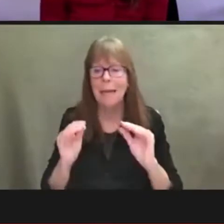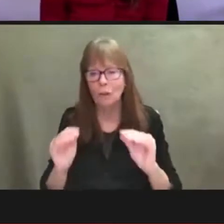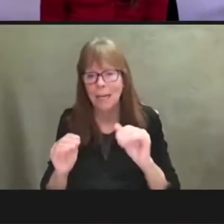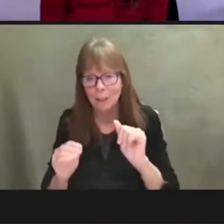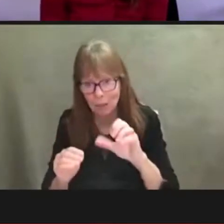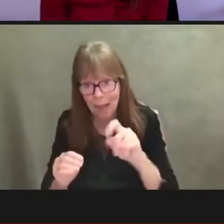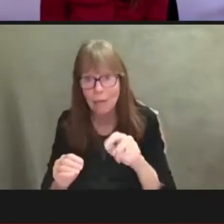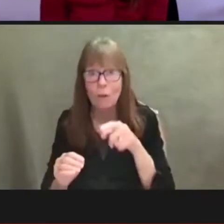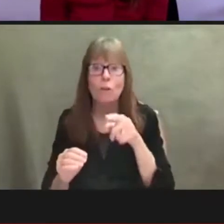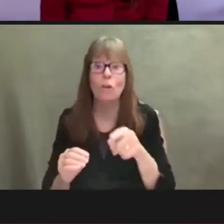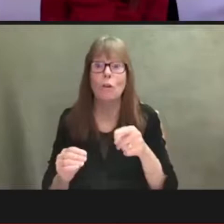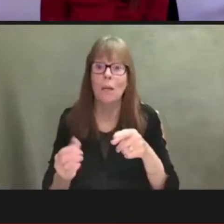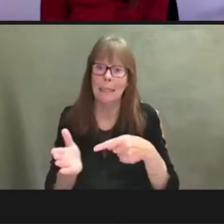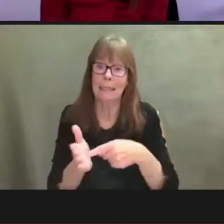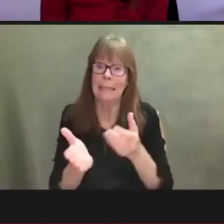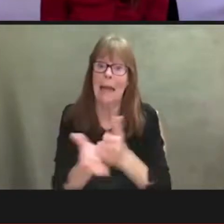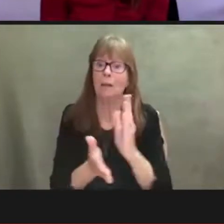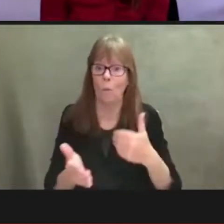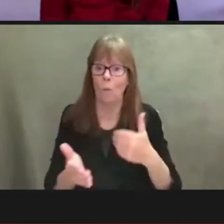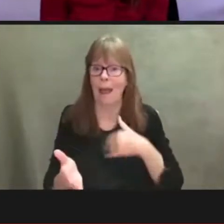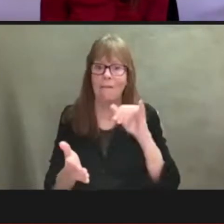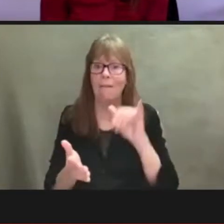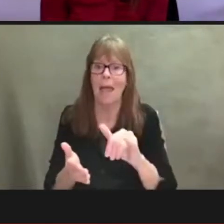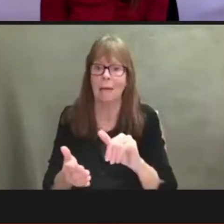education [indiscernible] alternative.